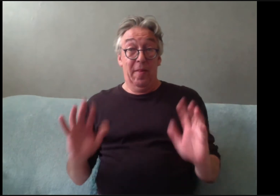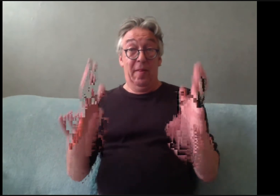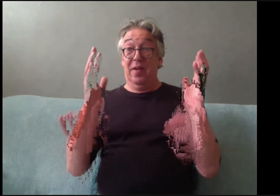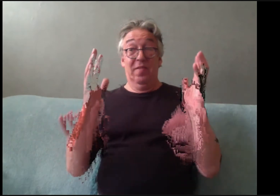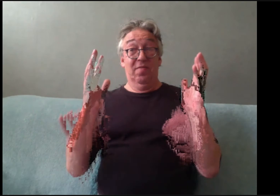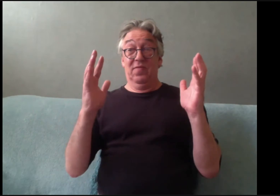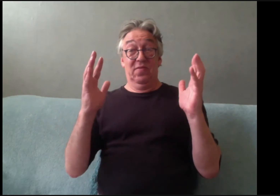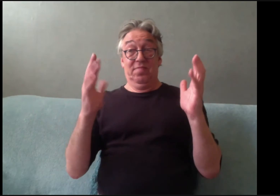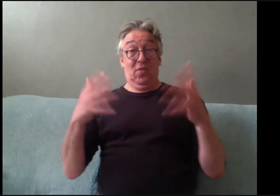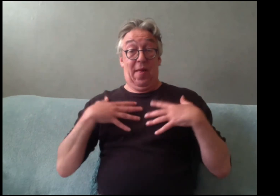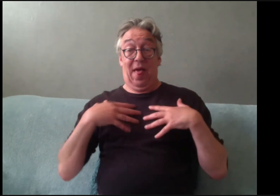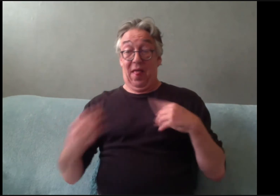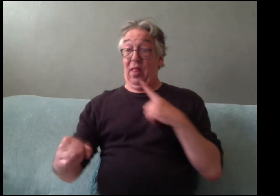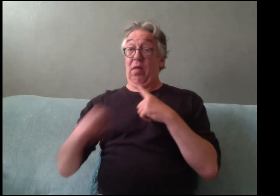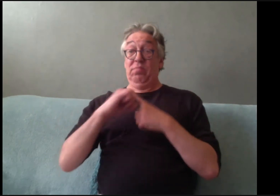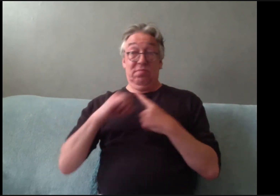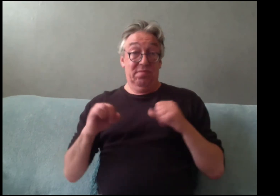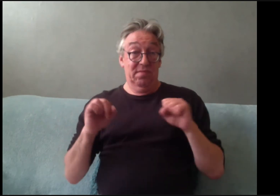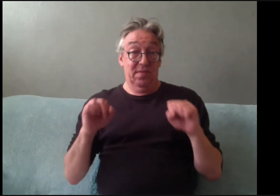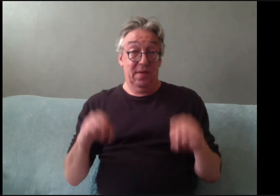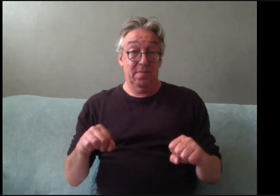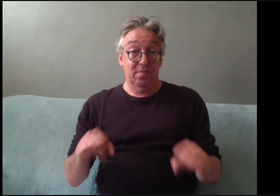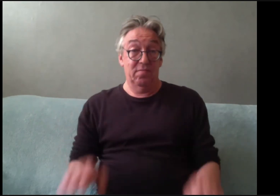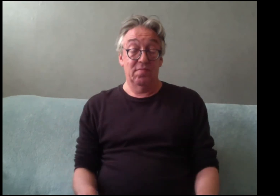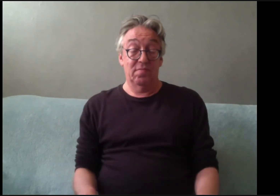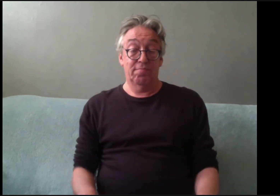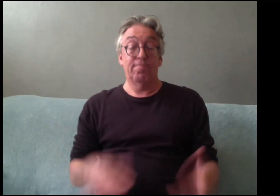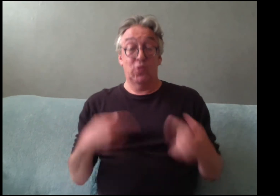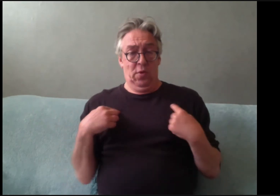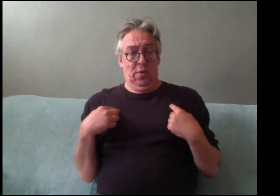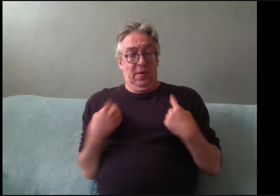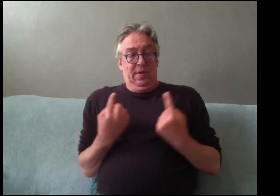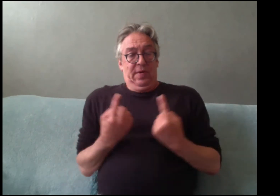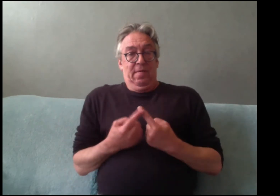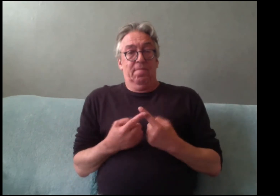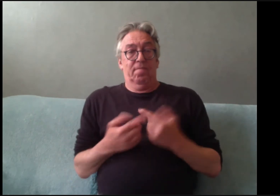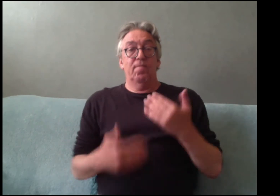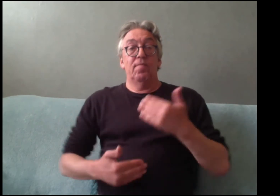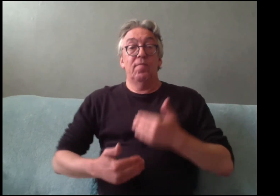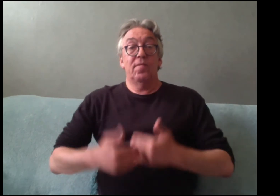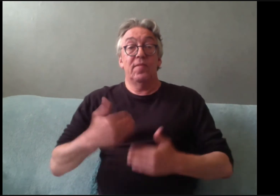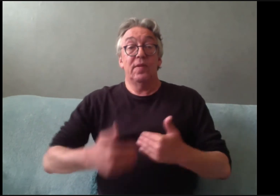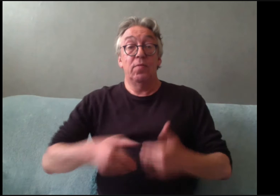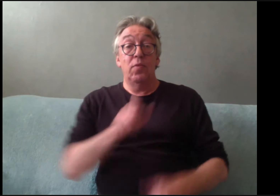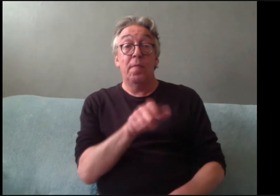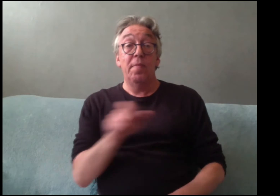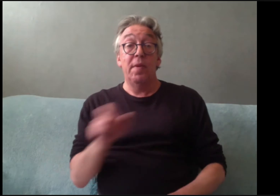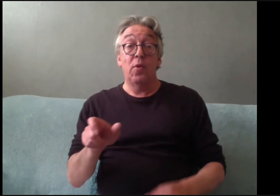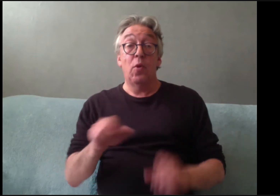French DPOs have been very active since the beginning of the pandemic.